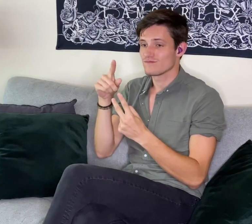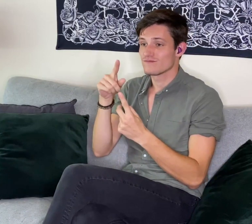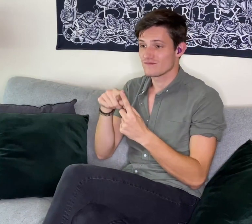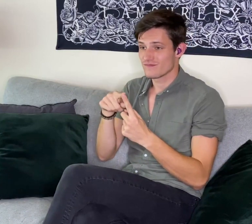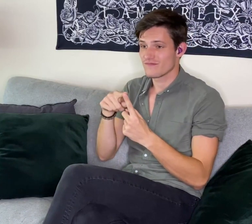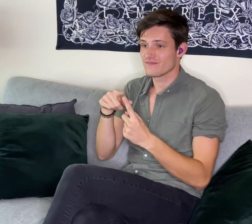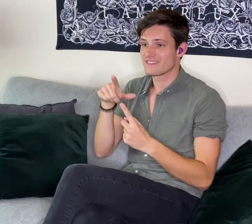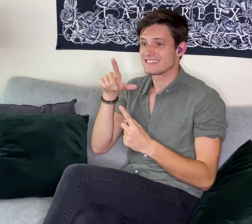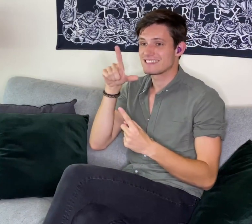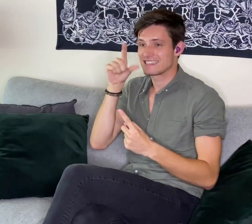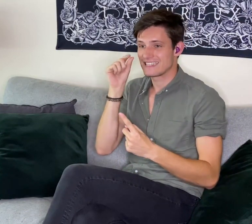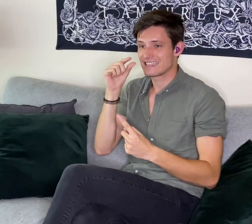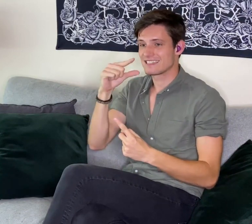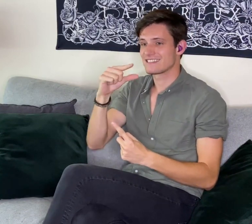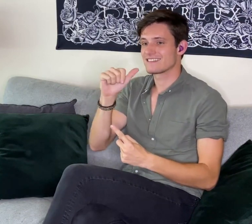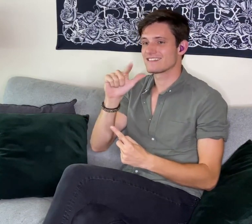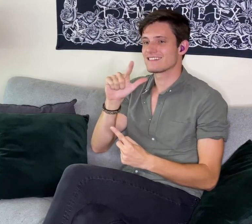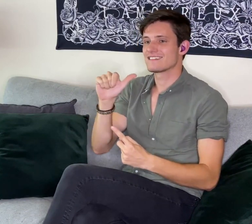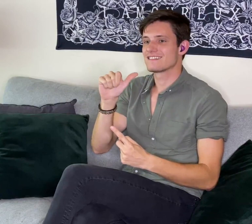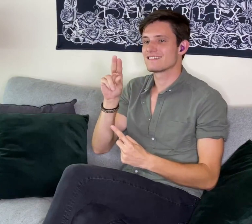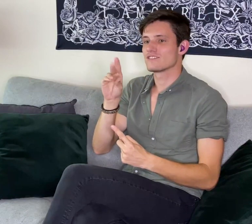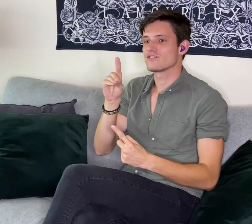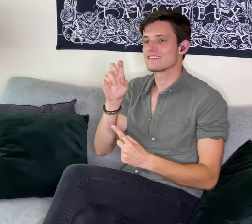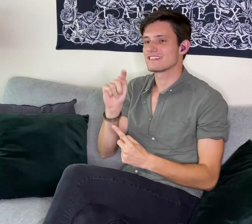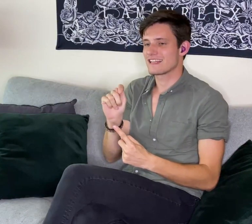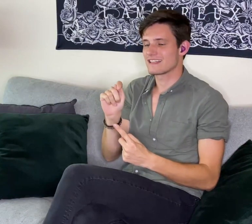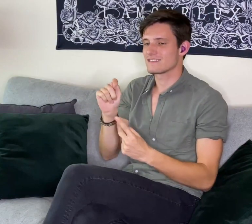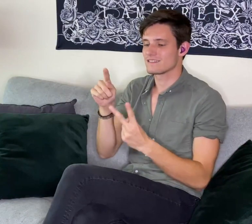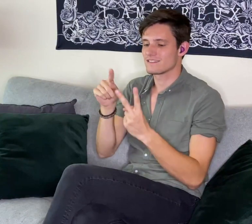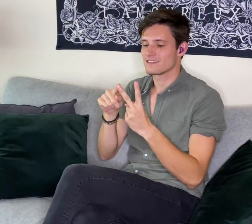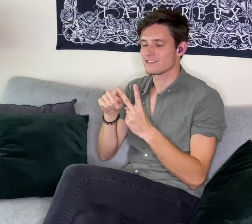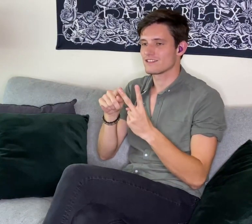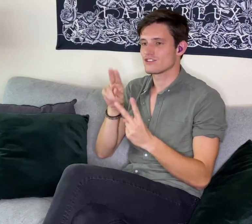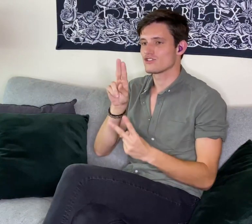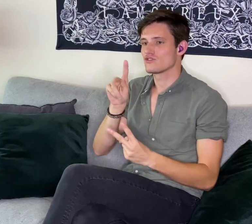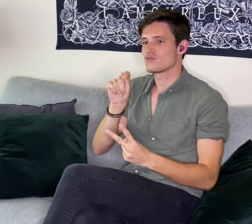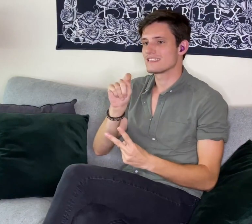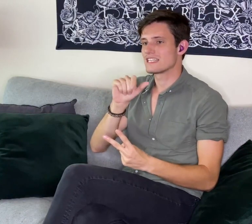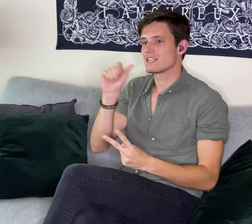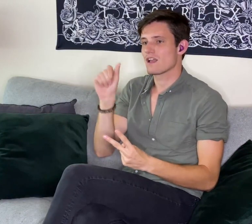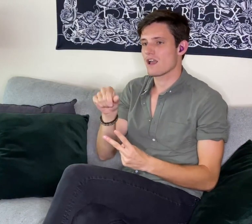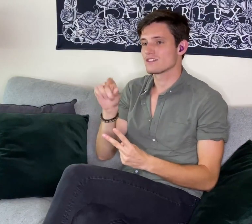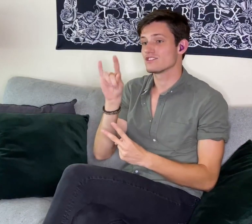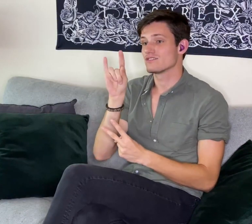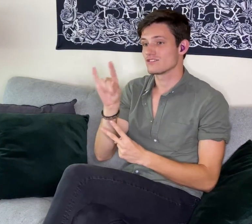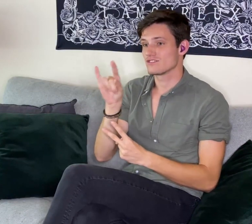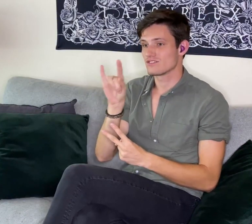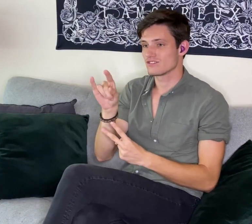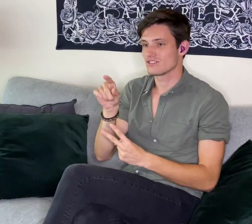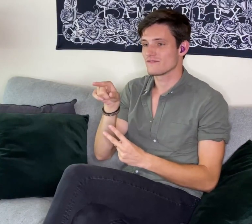Gallaudet and the University of Texas